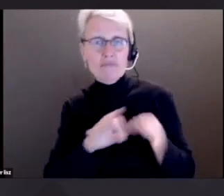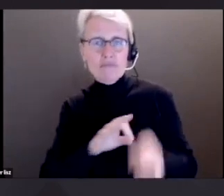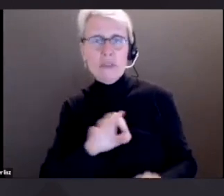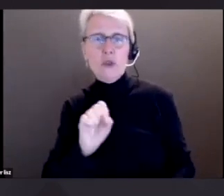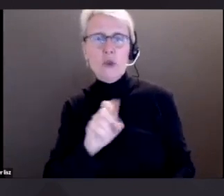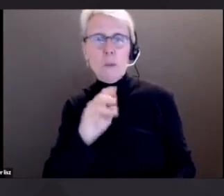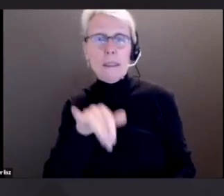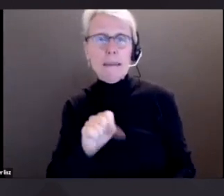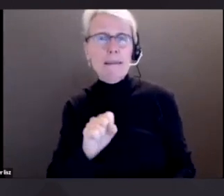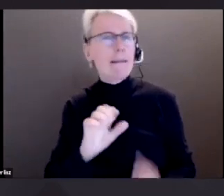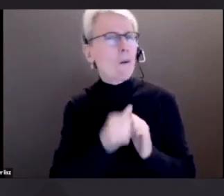and inviting to candidates?